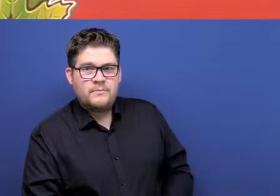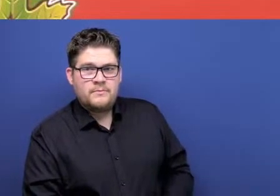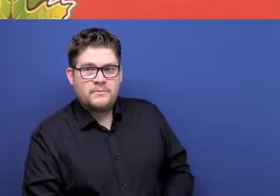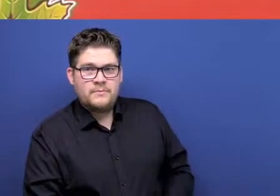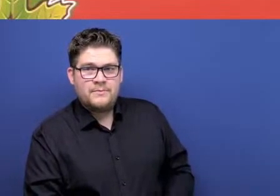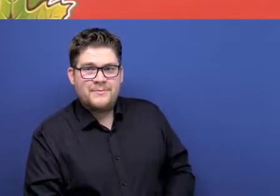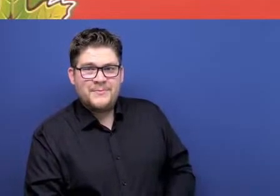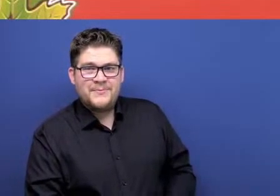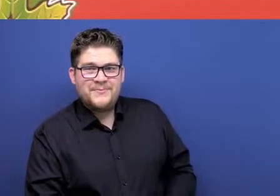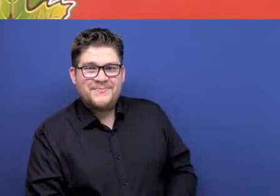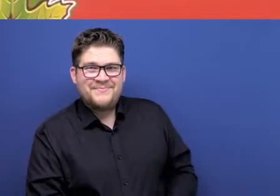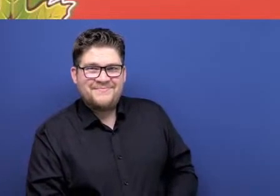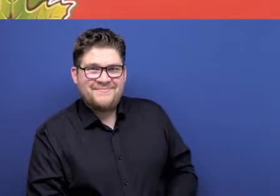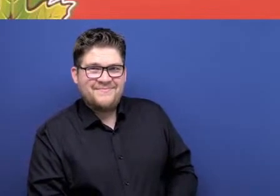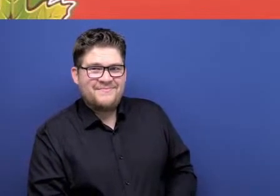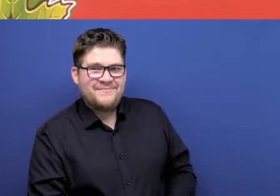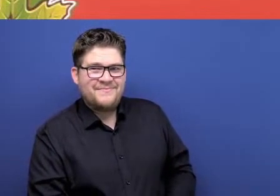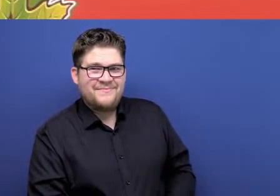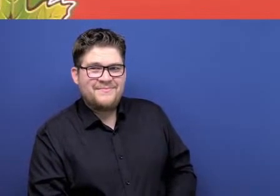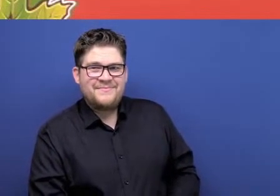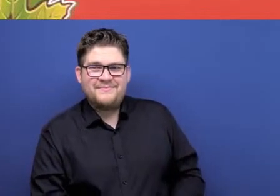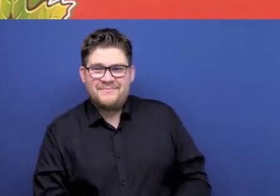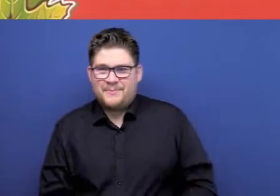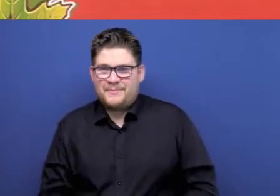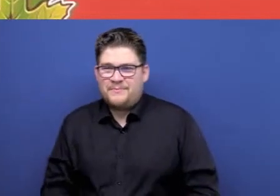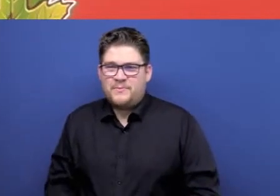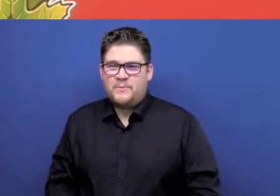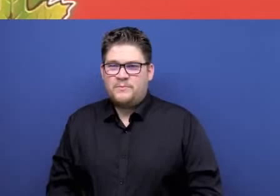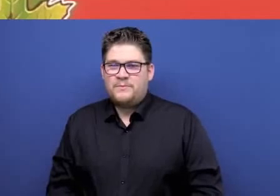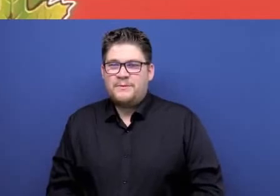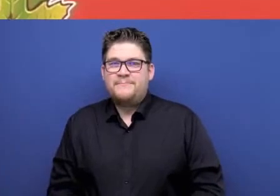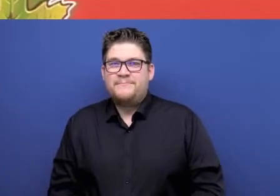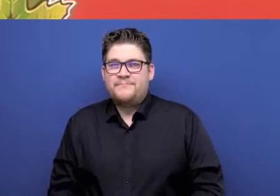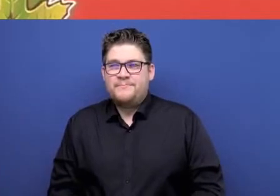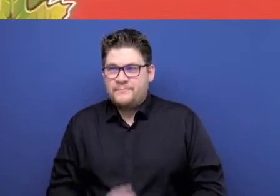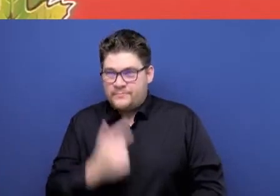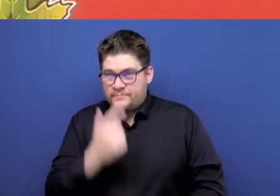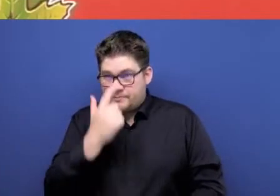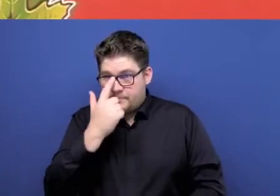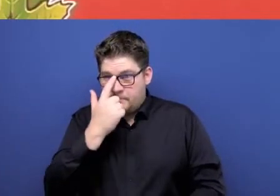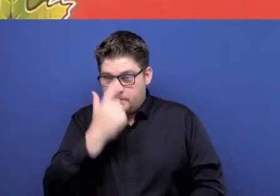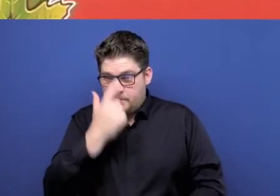question is, uh, the armed forces have arrived in